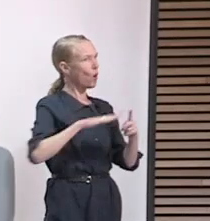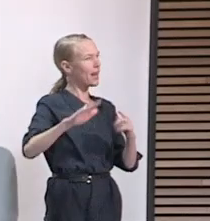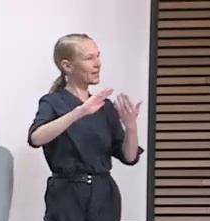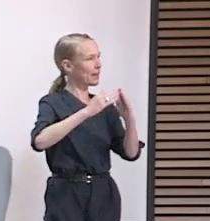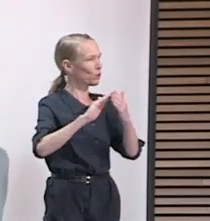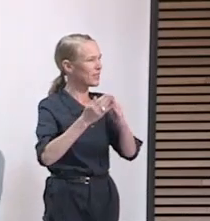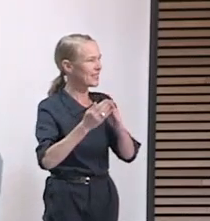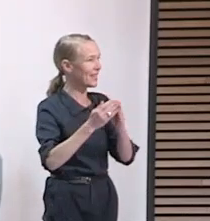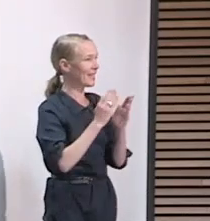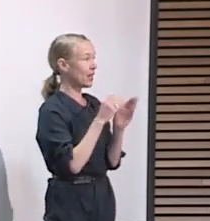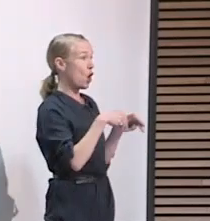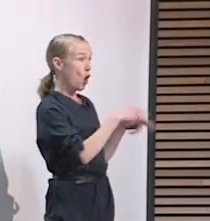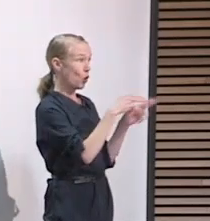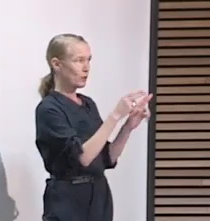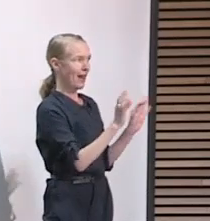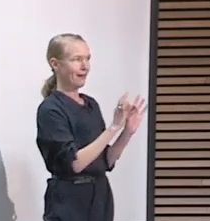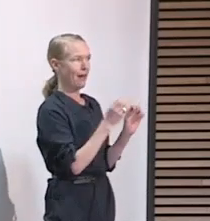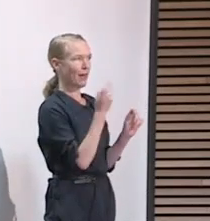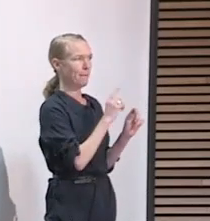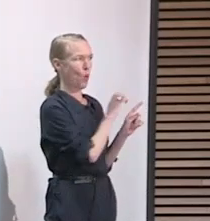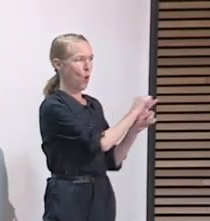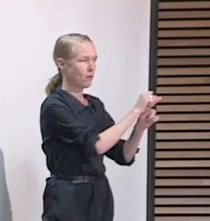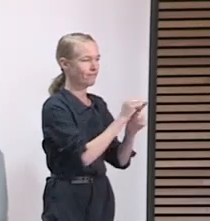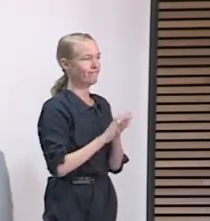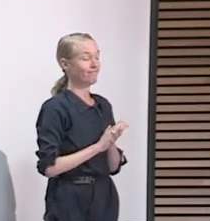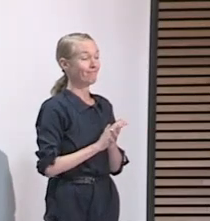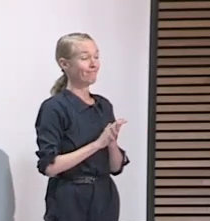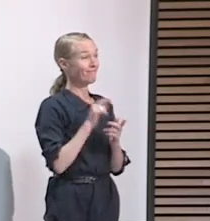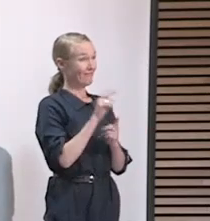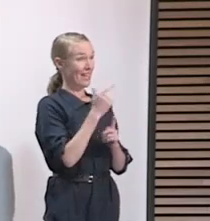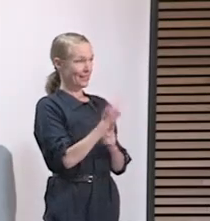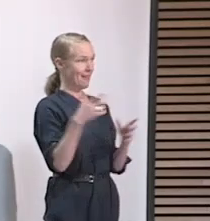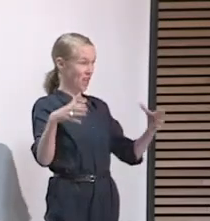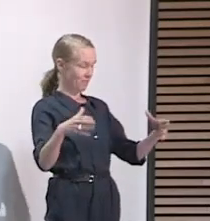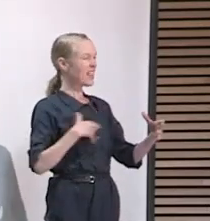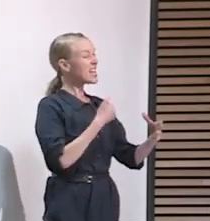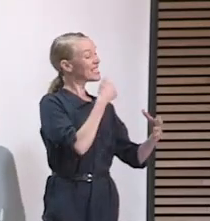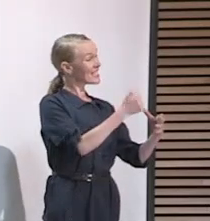report from managed isolation. Six of the new cases are